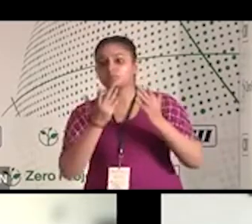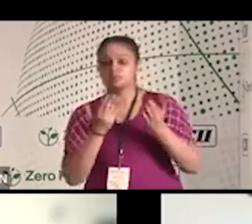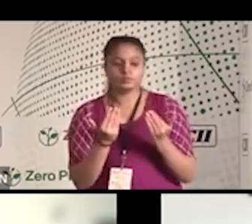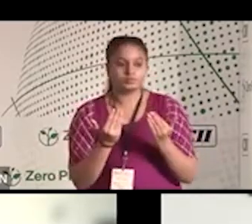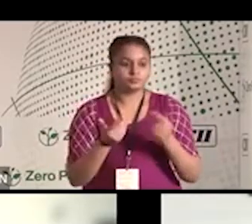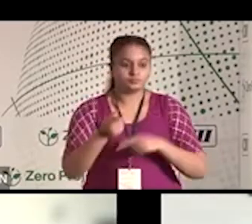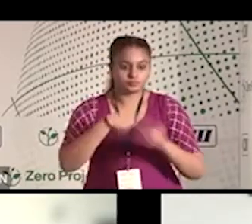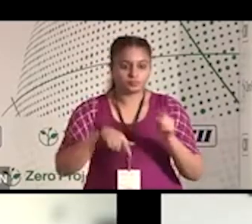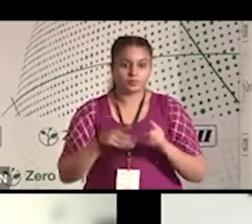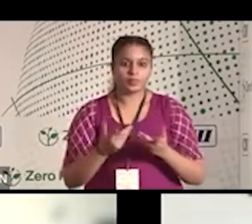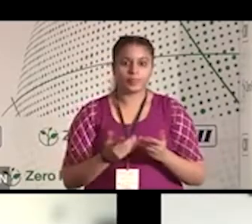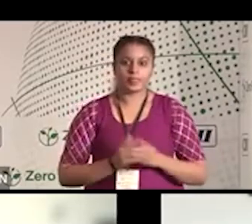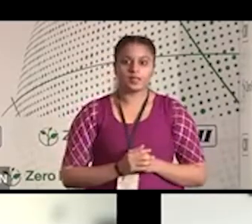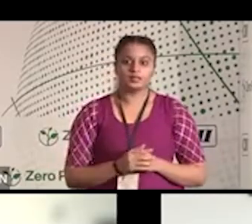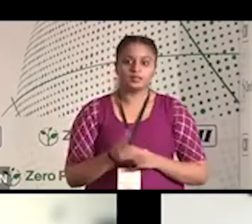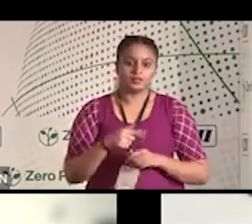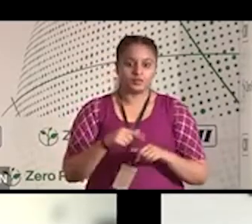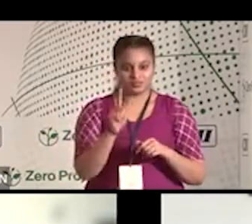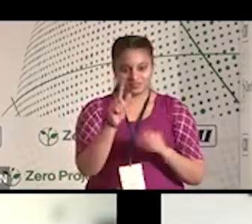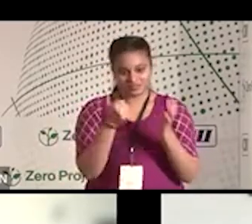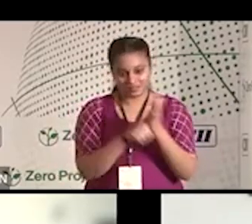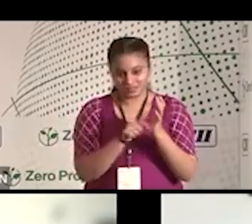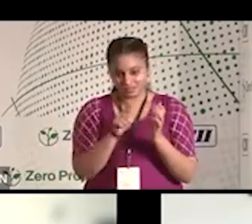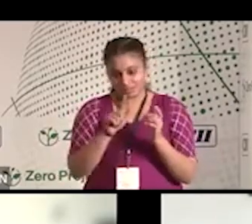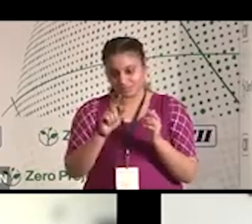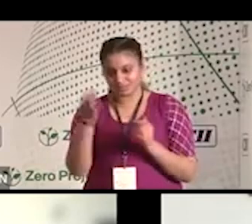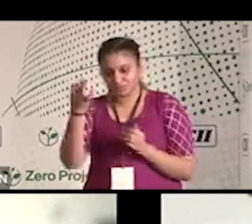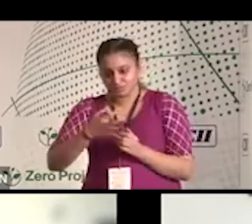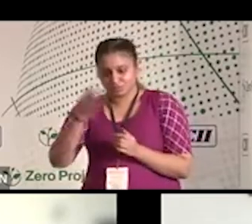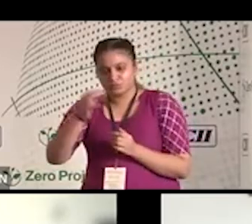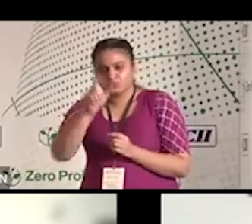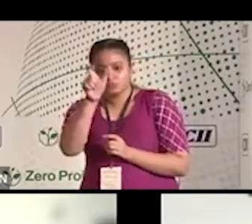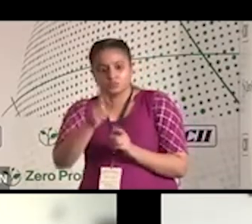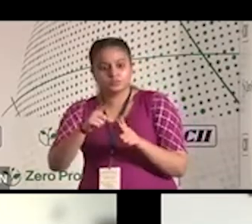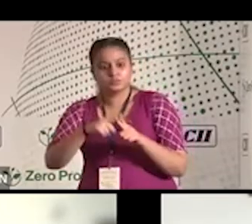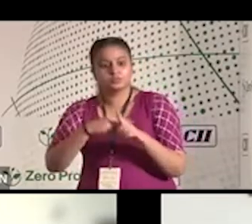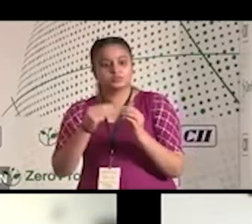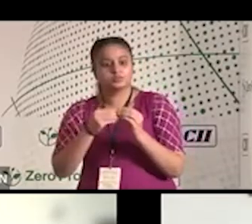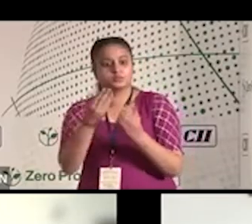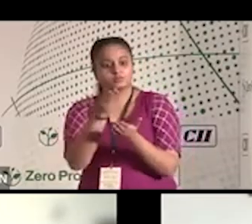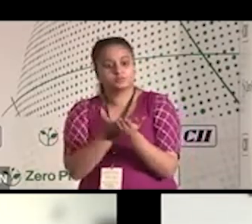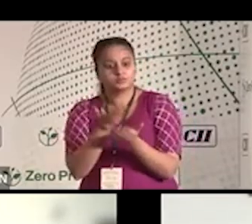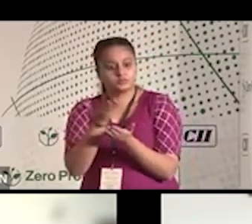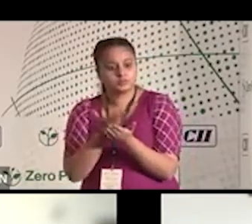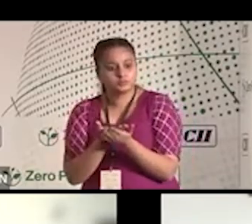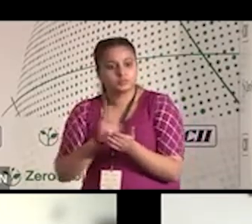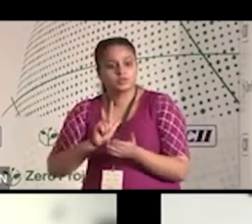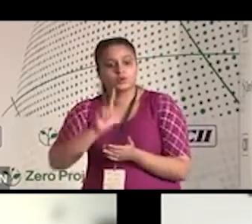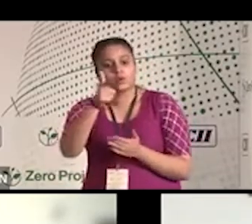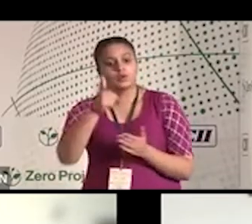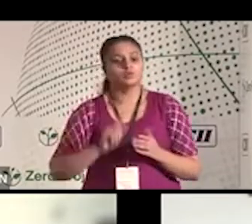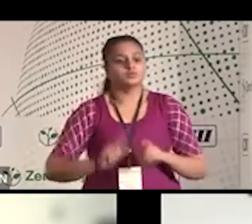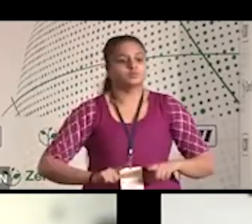And every six months you hire a new disabled person to fill a position. We look for longevity. Are they on your board of directors?